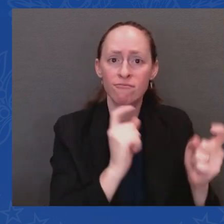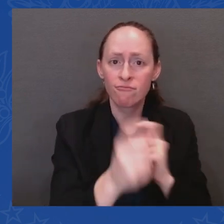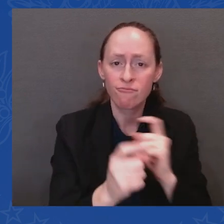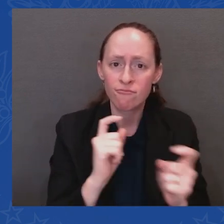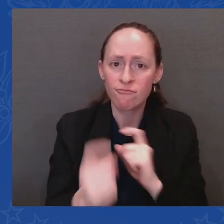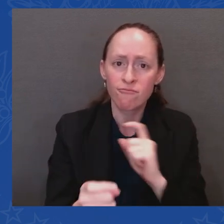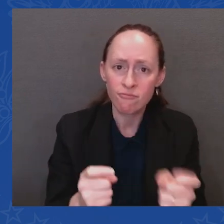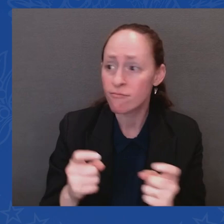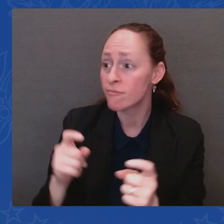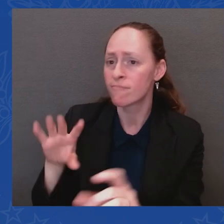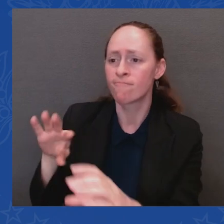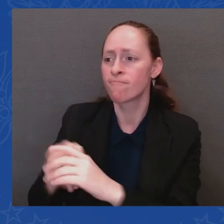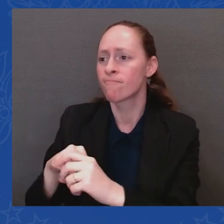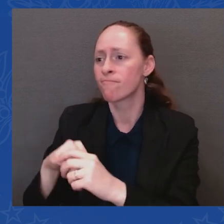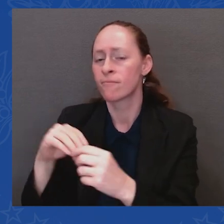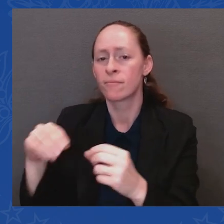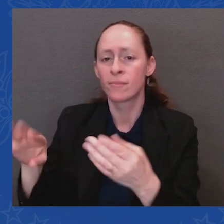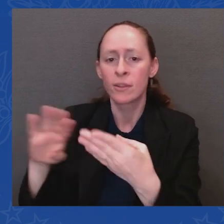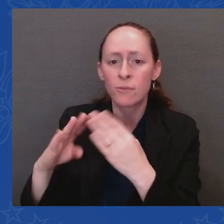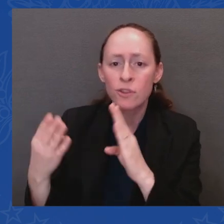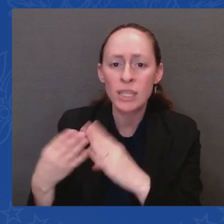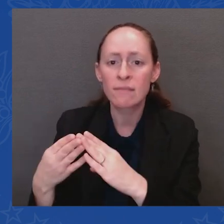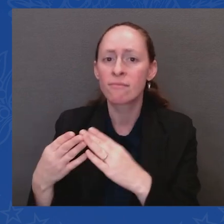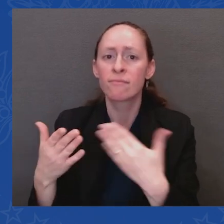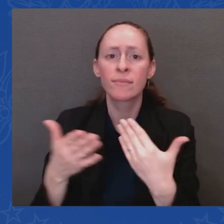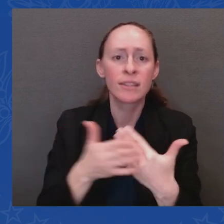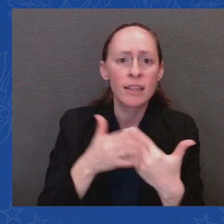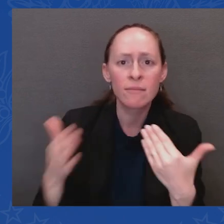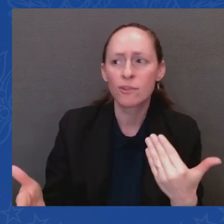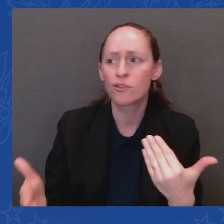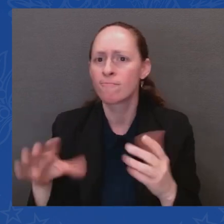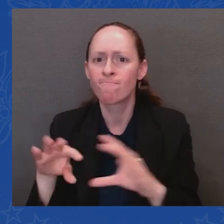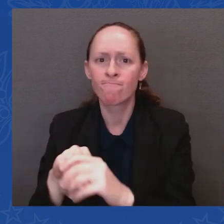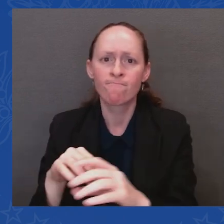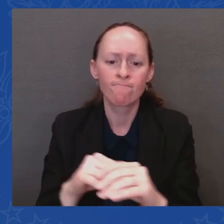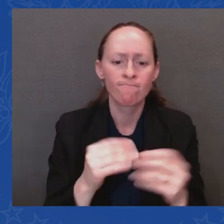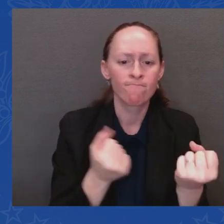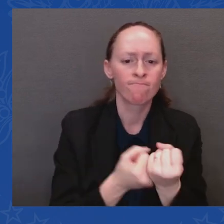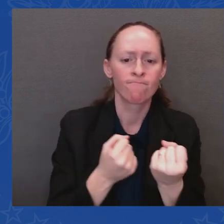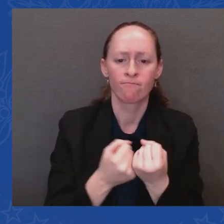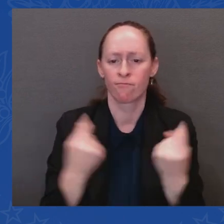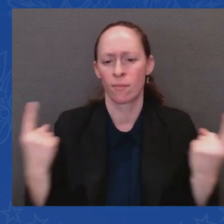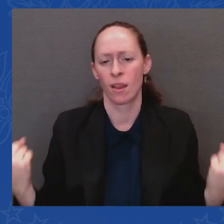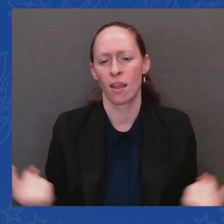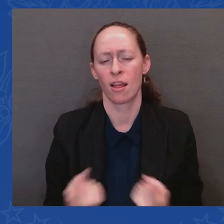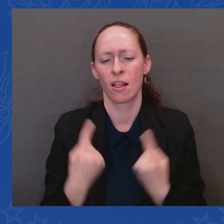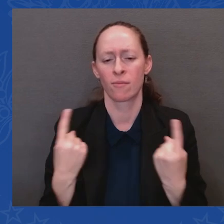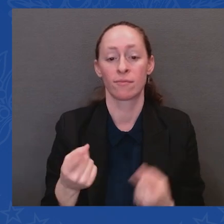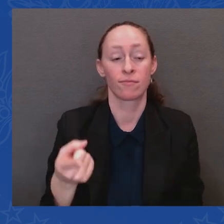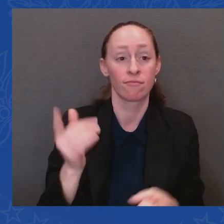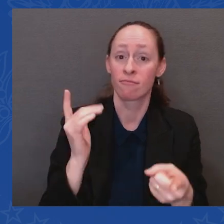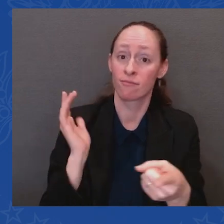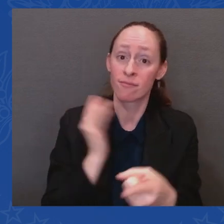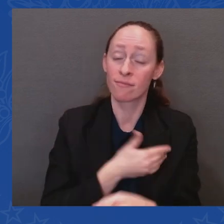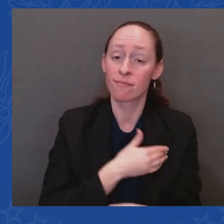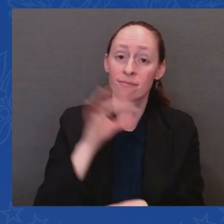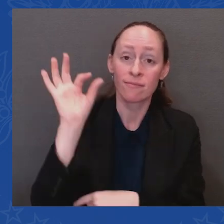You're our neighbors, our friends. You're our pastors, cops, firefighters,